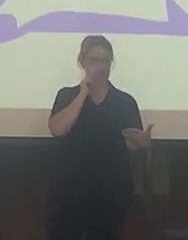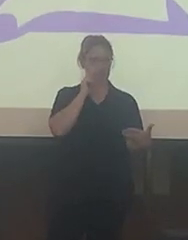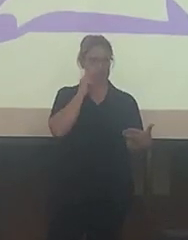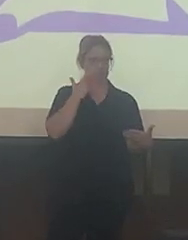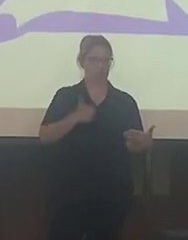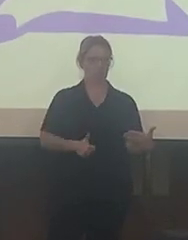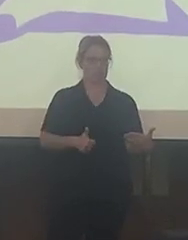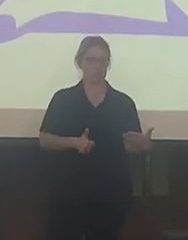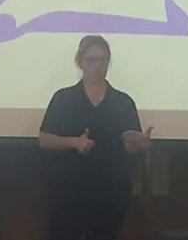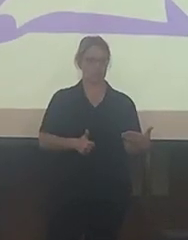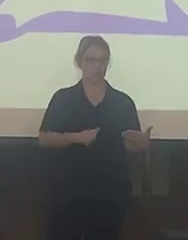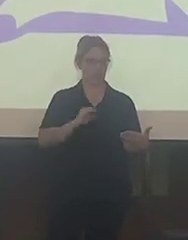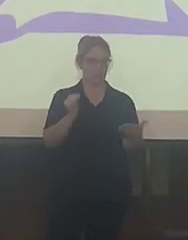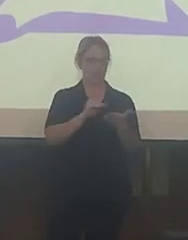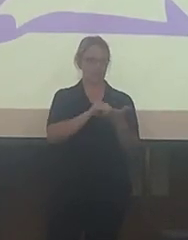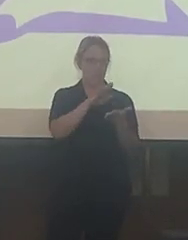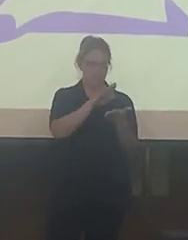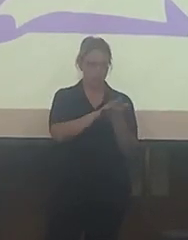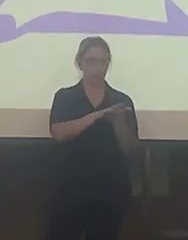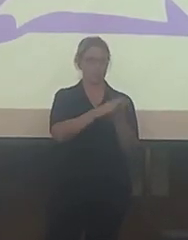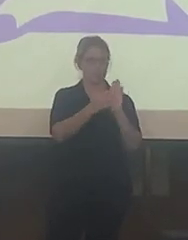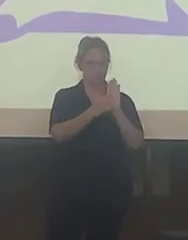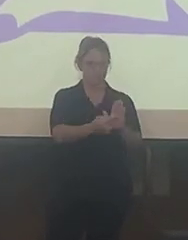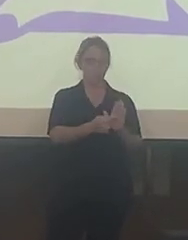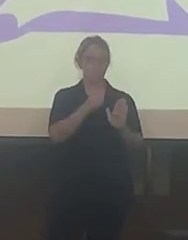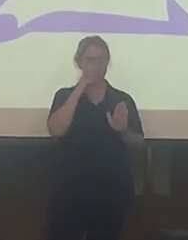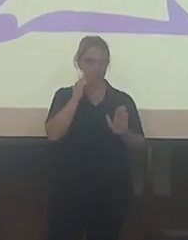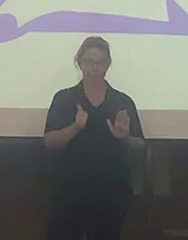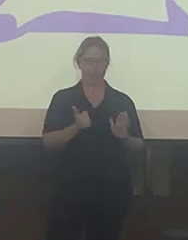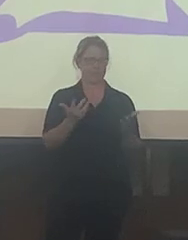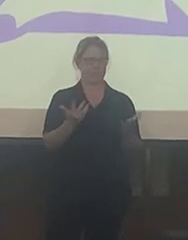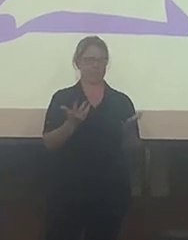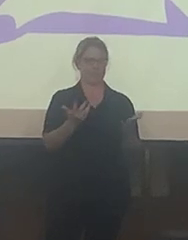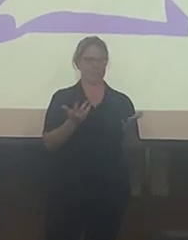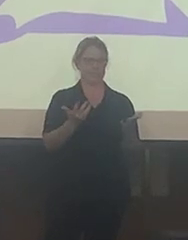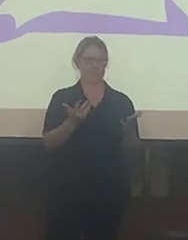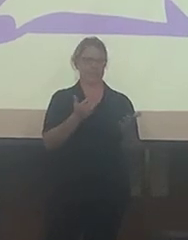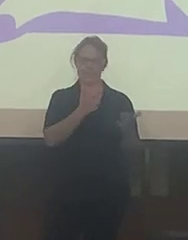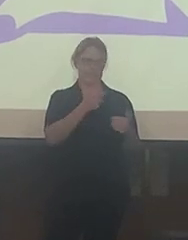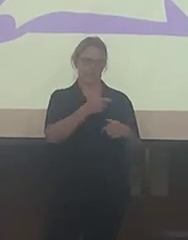documented within that ip that shows me that and that didn't tell me the story of the child that